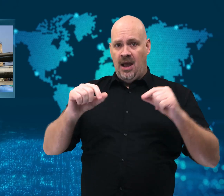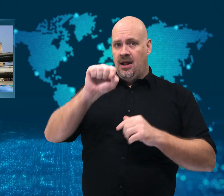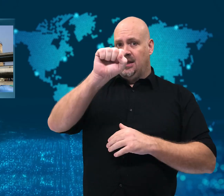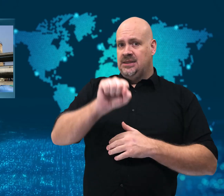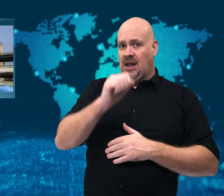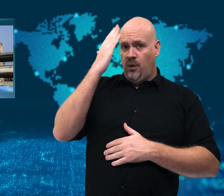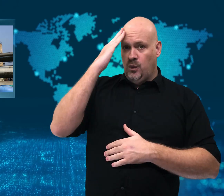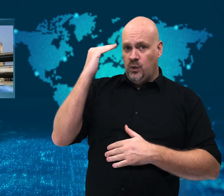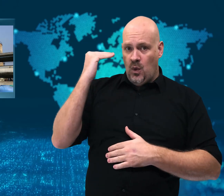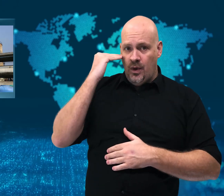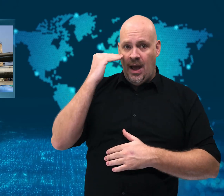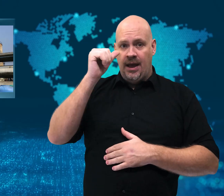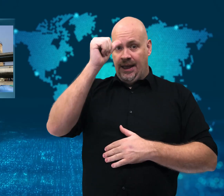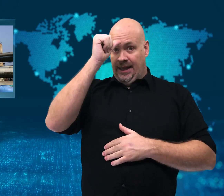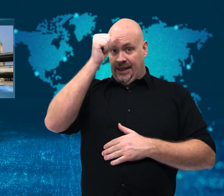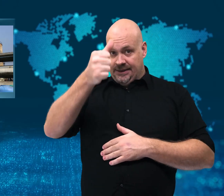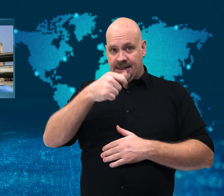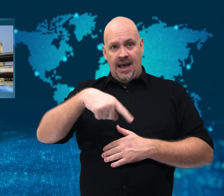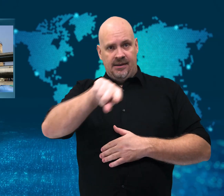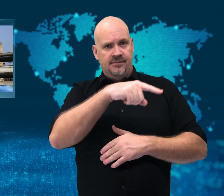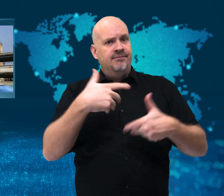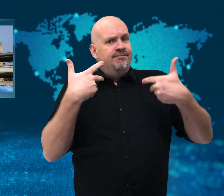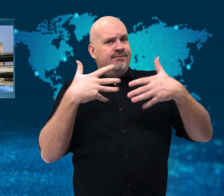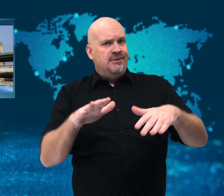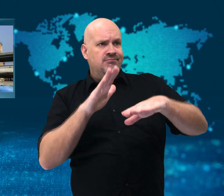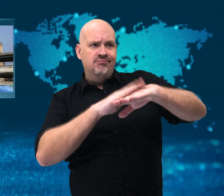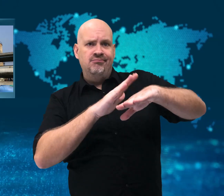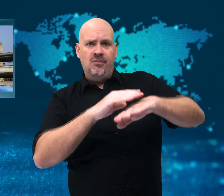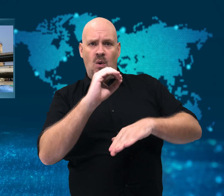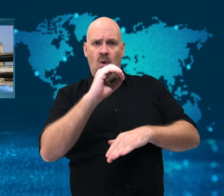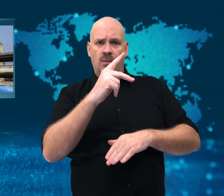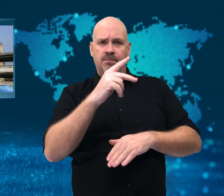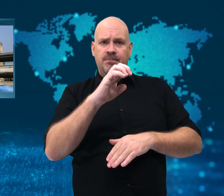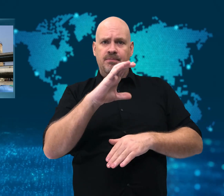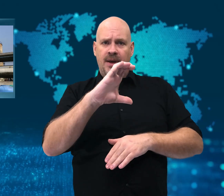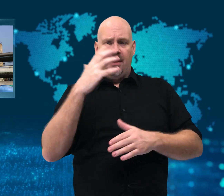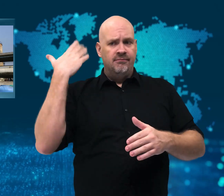amount they requested had been rejected.